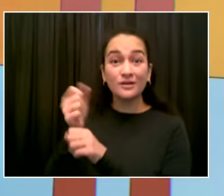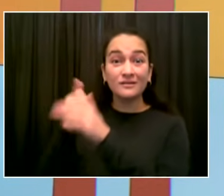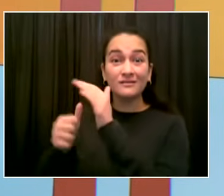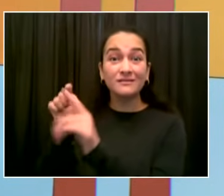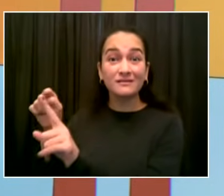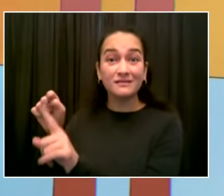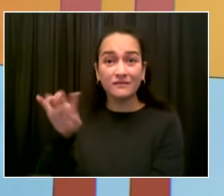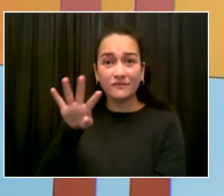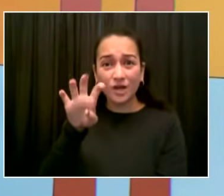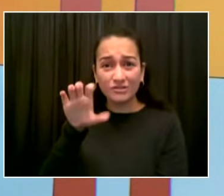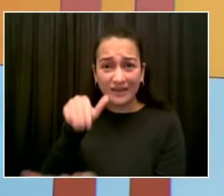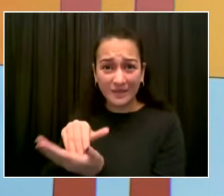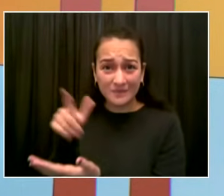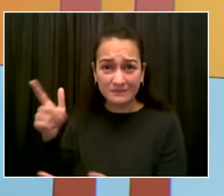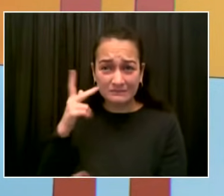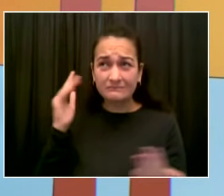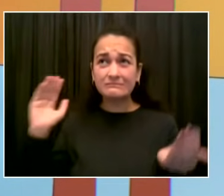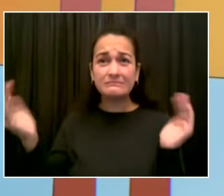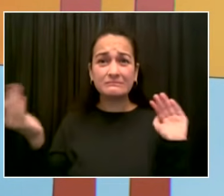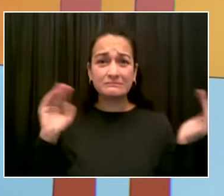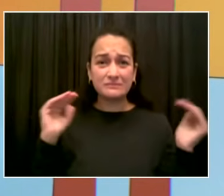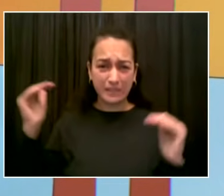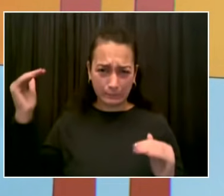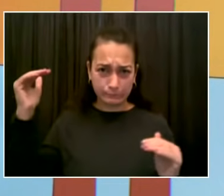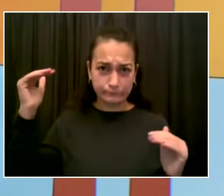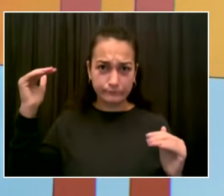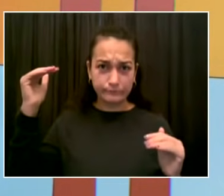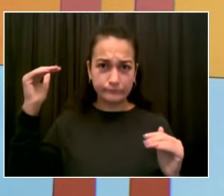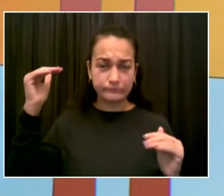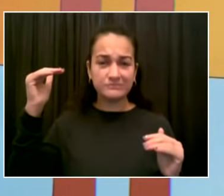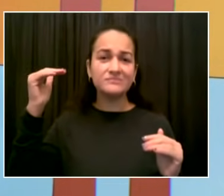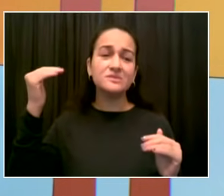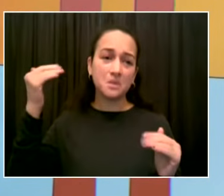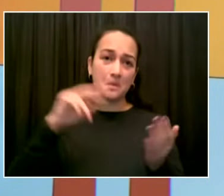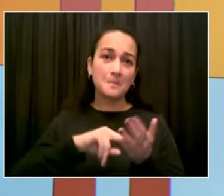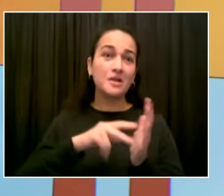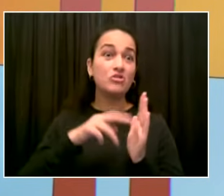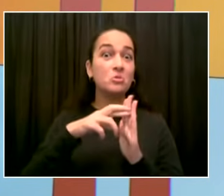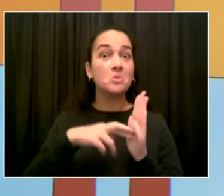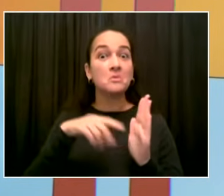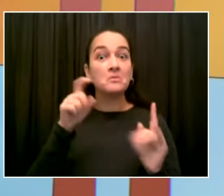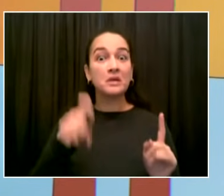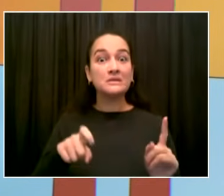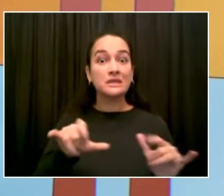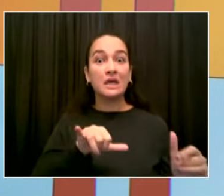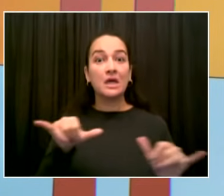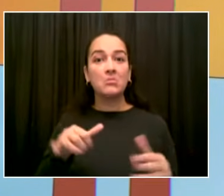THEY ARE CONNECTING WITH THEIR COLLEAGUES AND THE PUBLIC, WE'RE KEEPING PEOPLE SAFE. I WOULD URGE THE COUNCIL TO JOIN